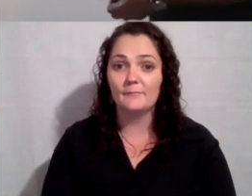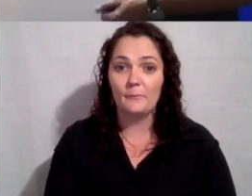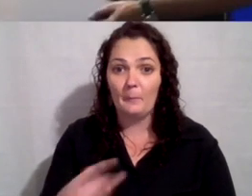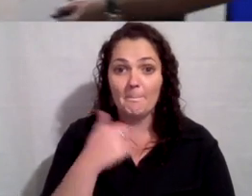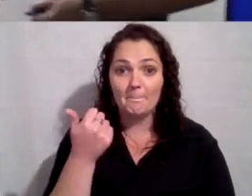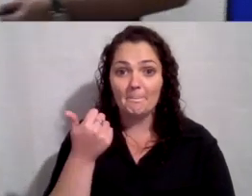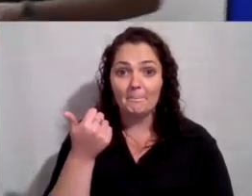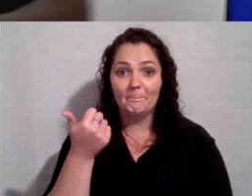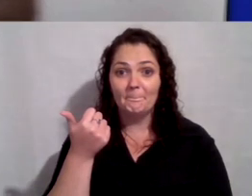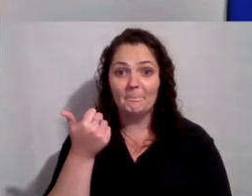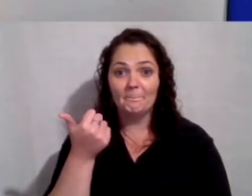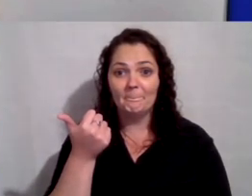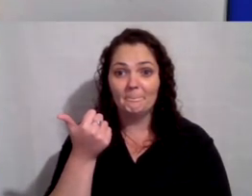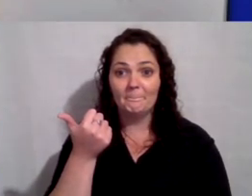Alright how are all those drawings going y'all?